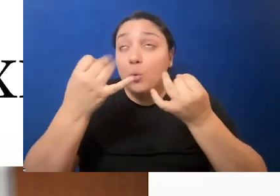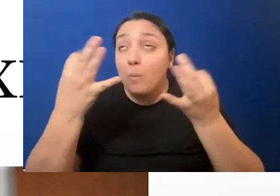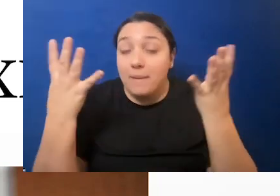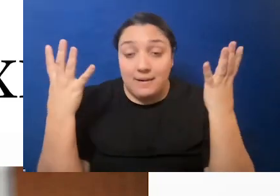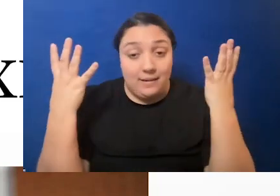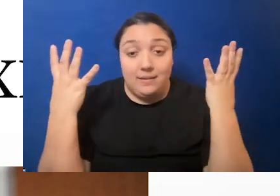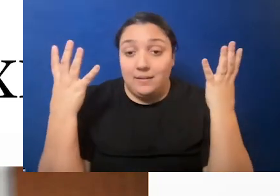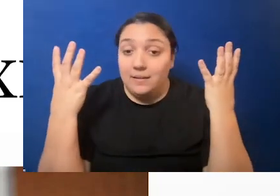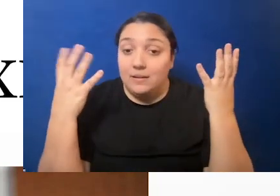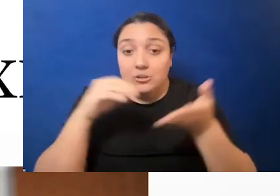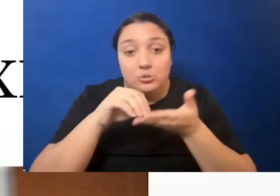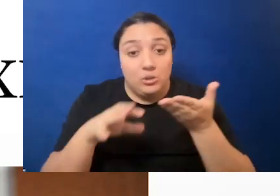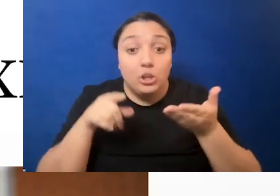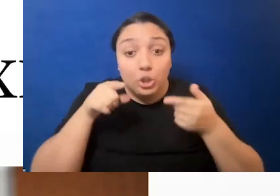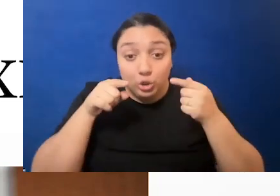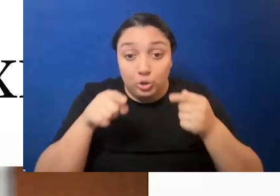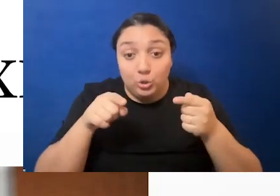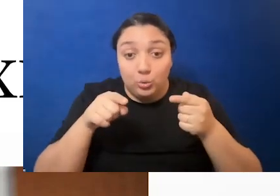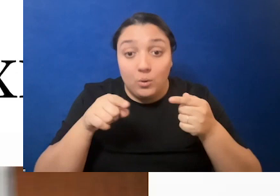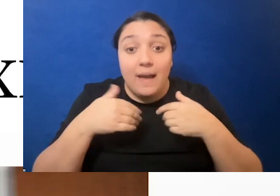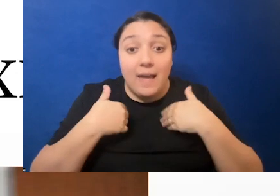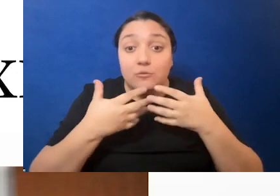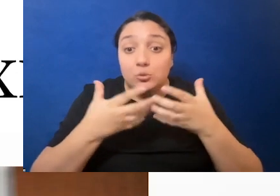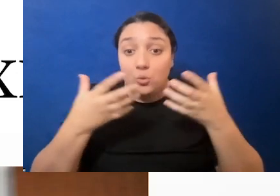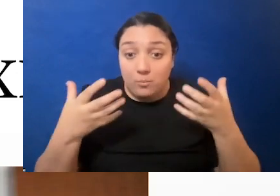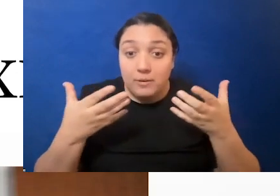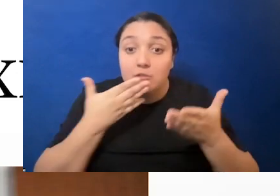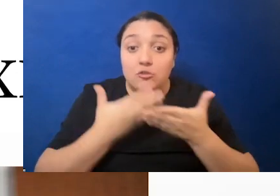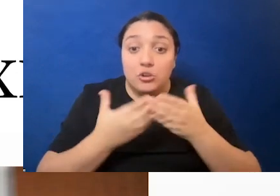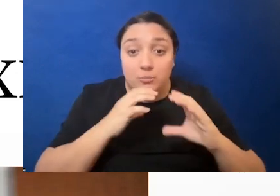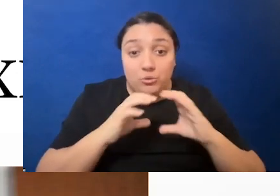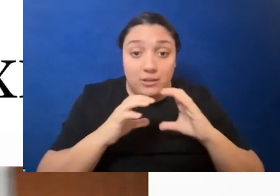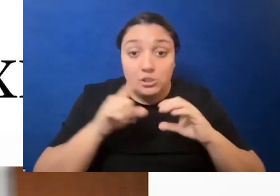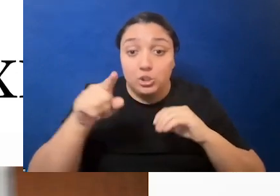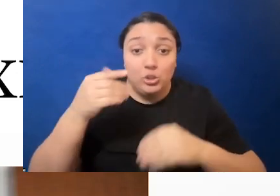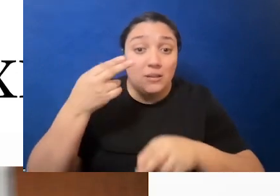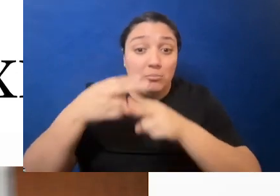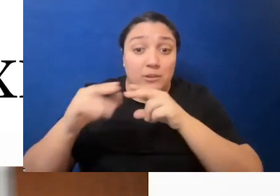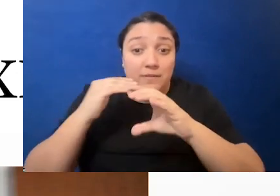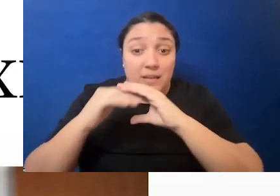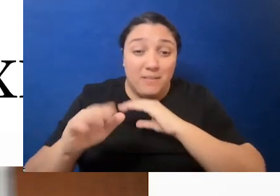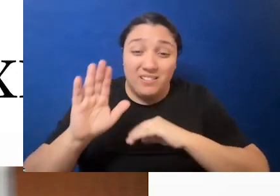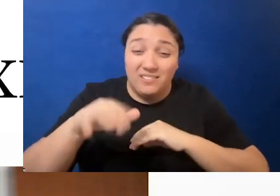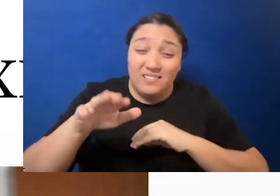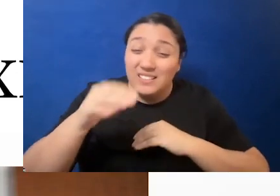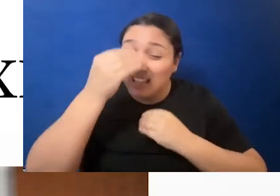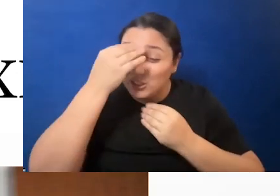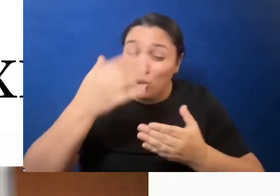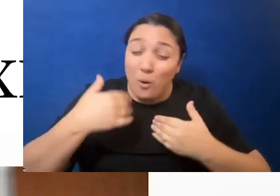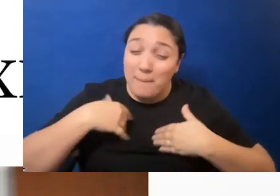YOU HAVE GREAT INFORMATION TO PROVIDE TO THEM. EVEN IF YOU SAY HEY JUST TO LET YOU KNOW, MY KID IS SUPER